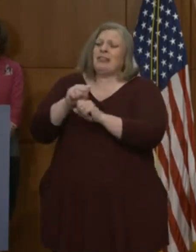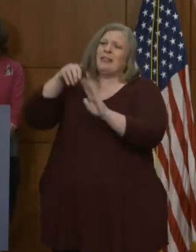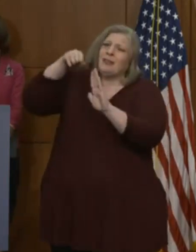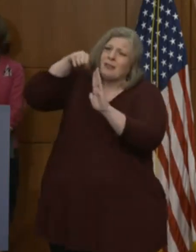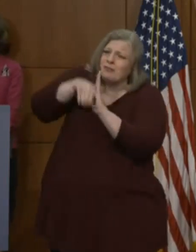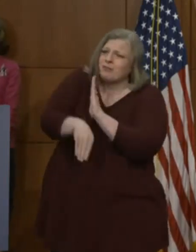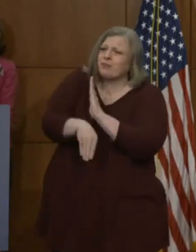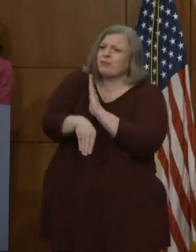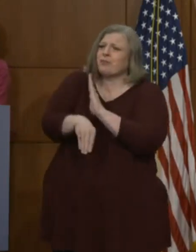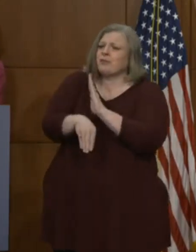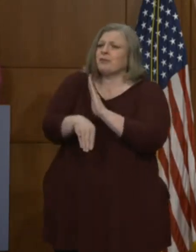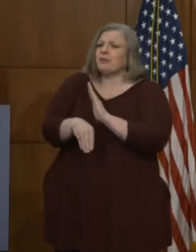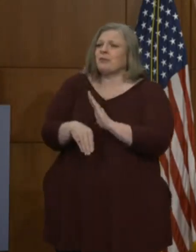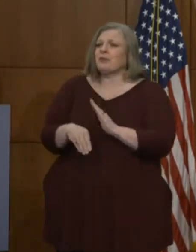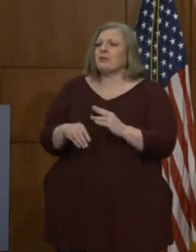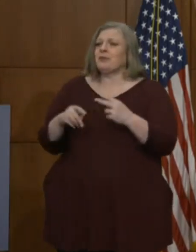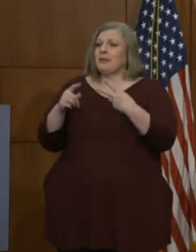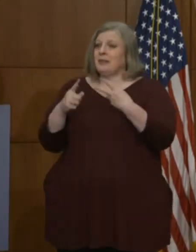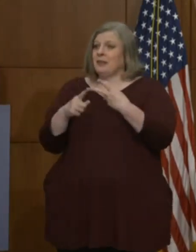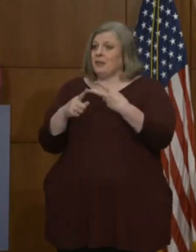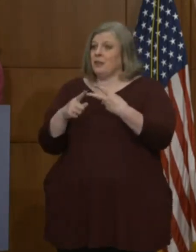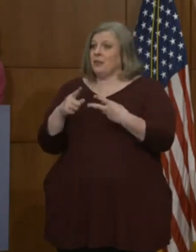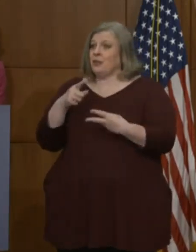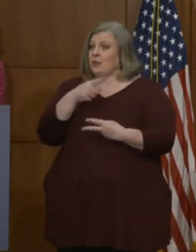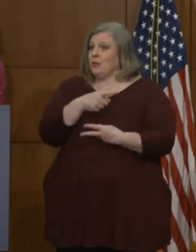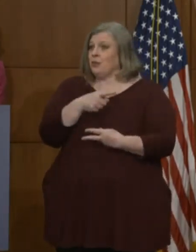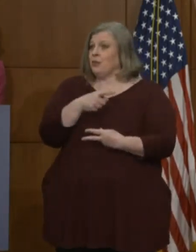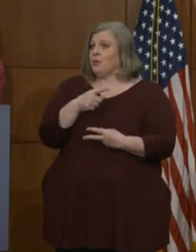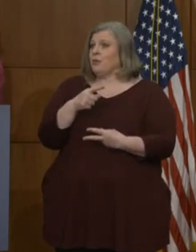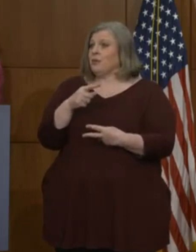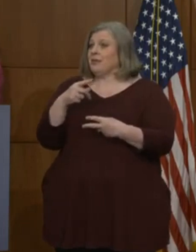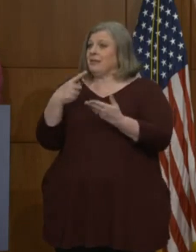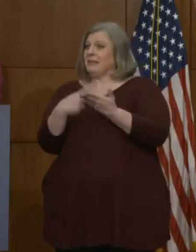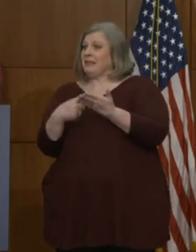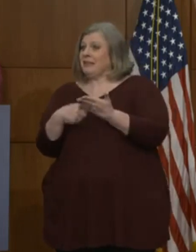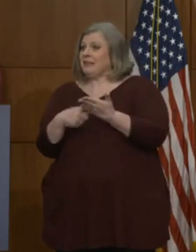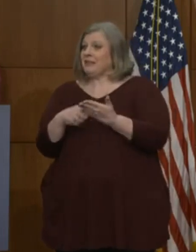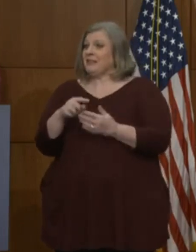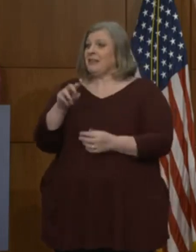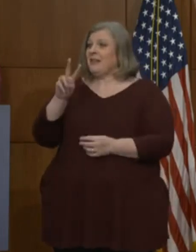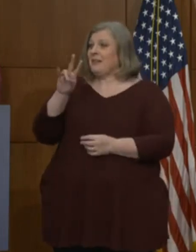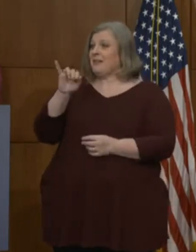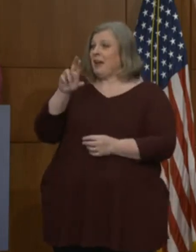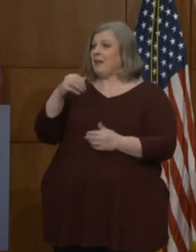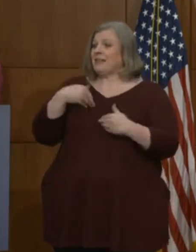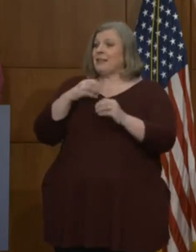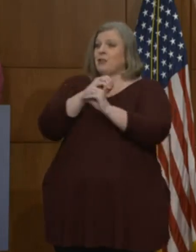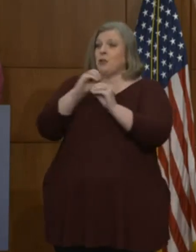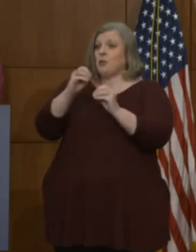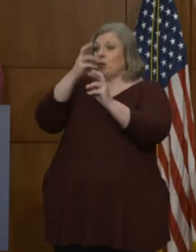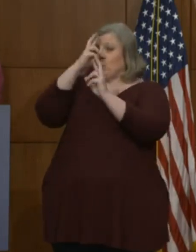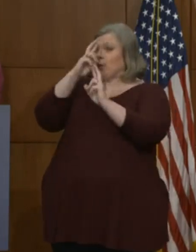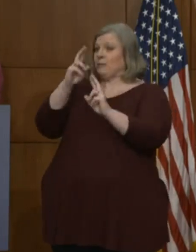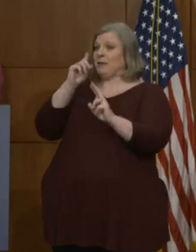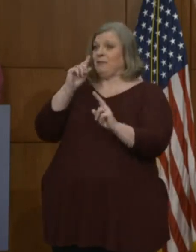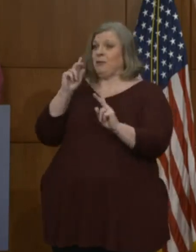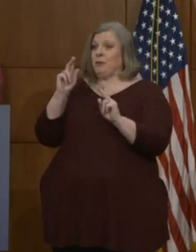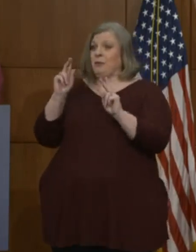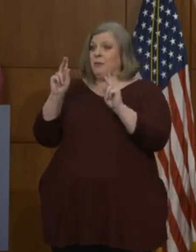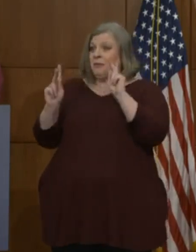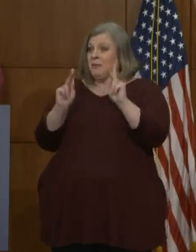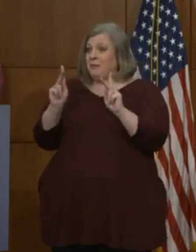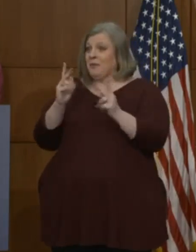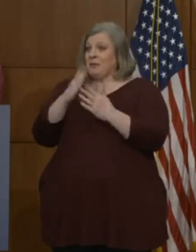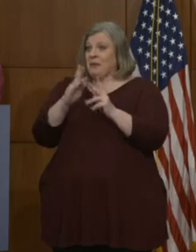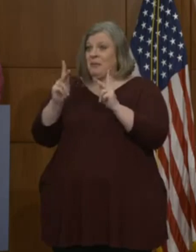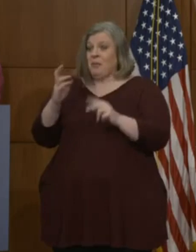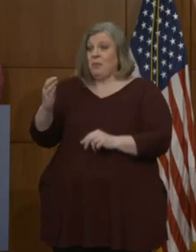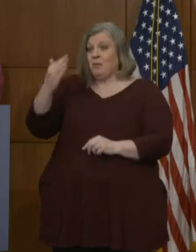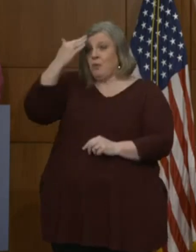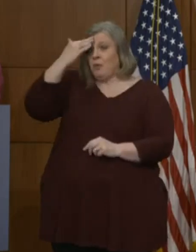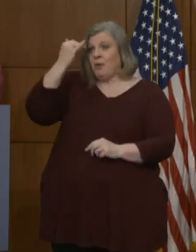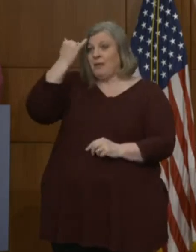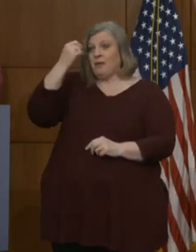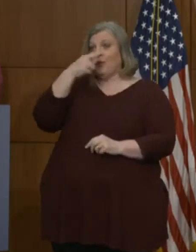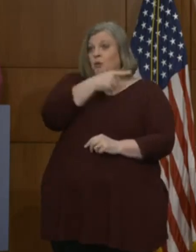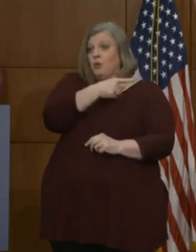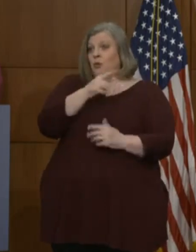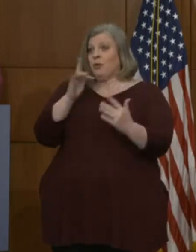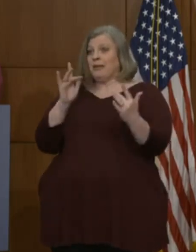SHOPPING. BASED OUT SO THEY WON’T TO SPARE PARTS WEREN’T.